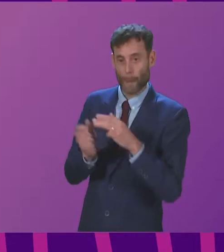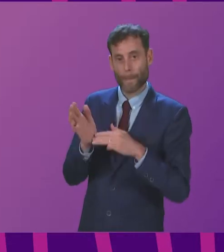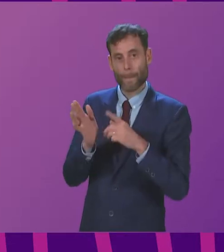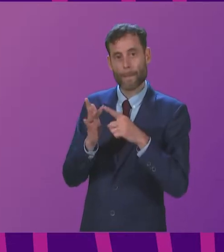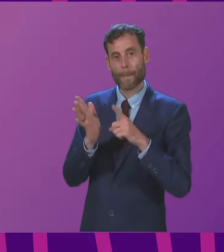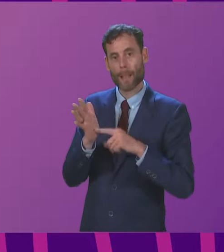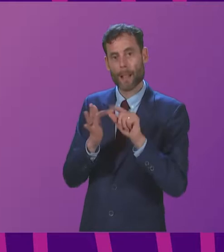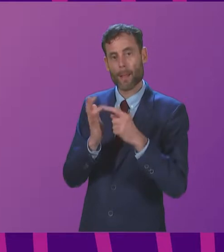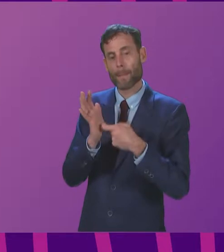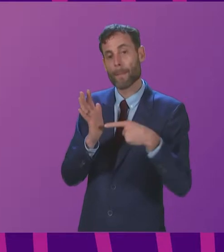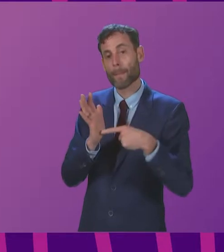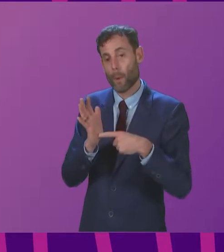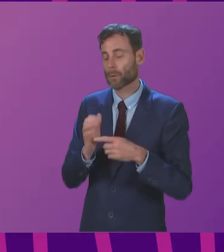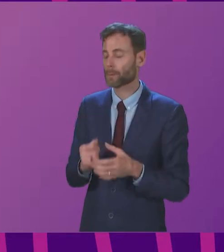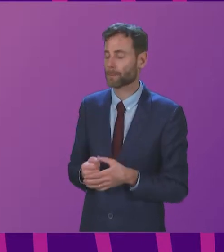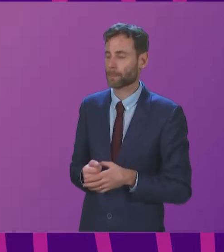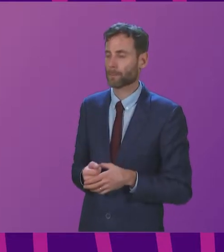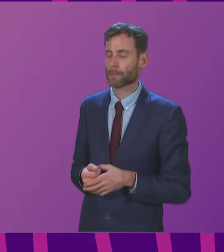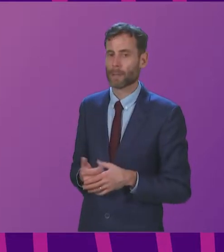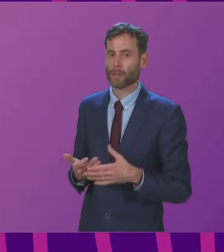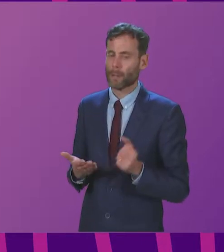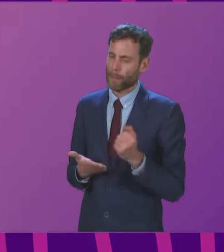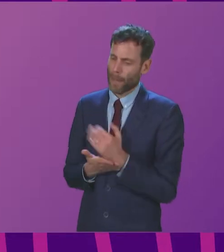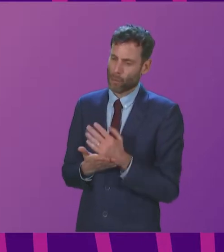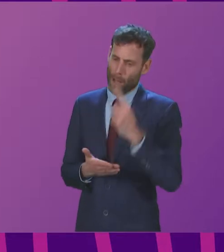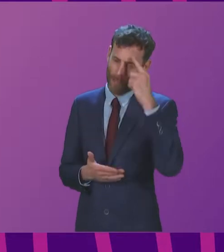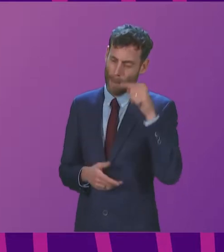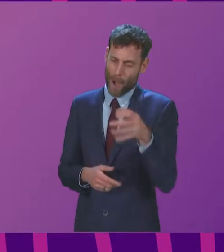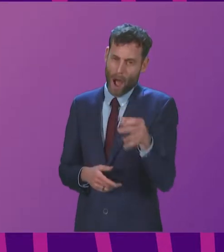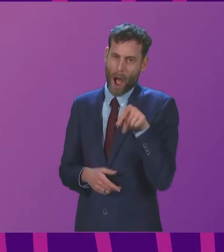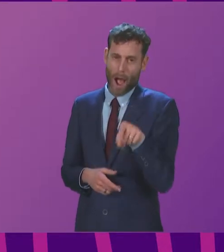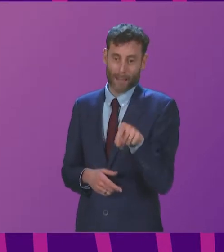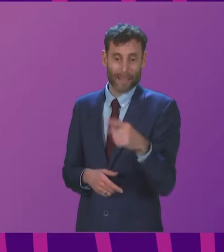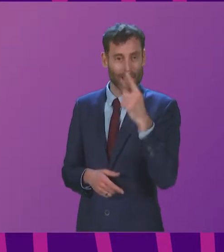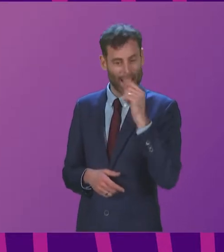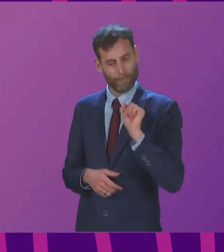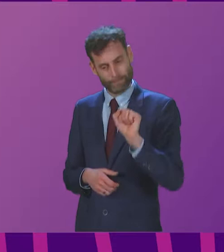and ensure that it gives islanders the ability to be vaccinated without the